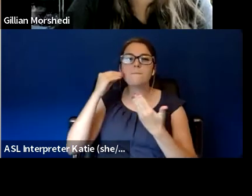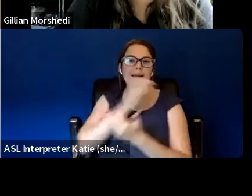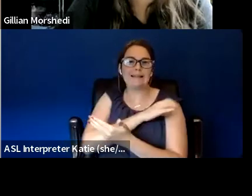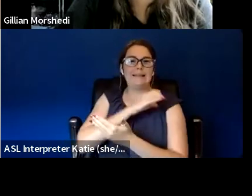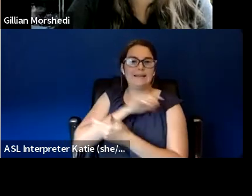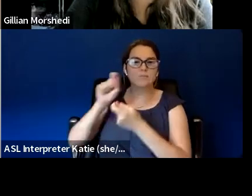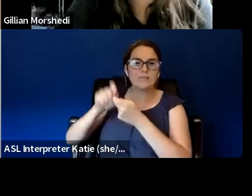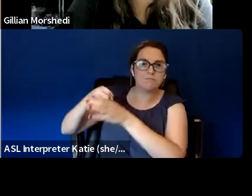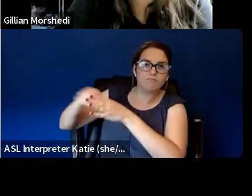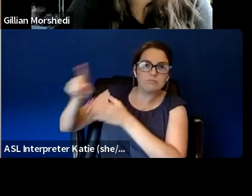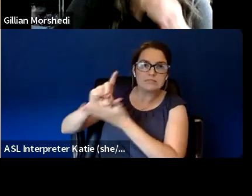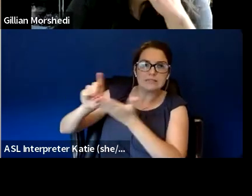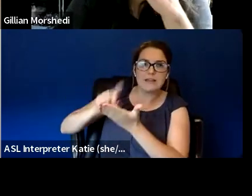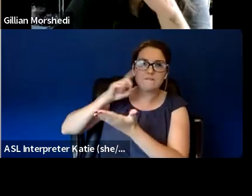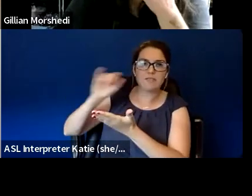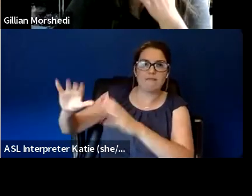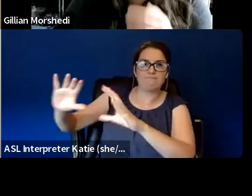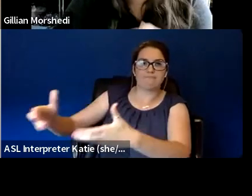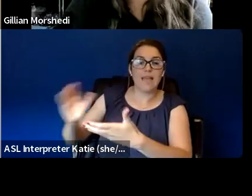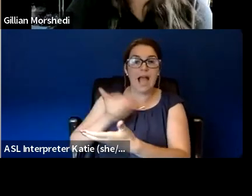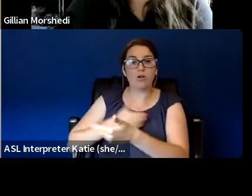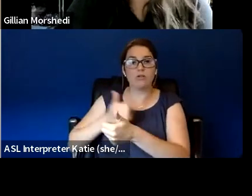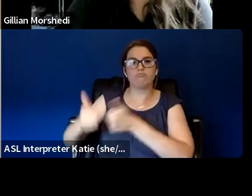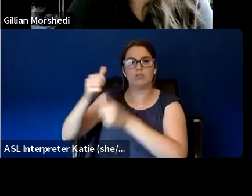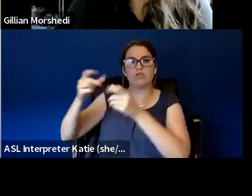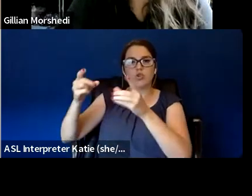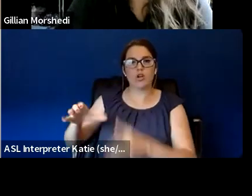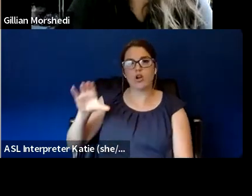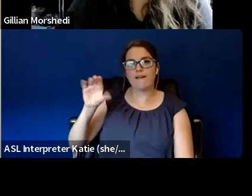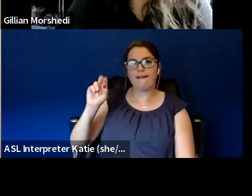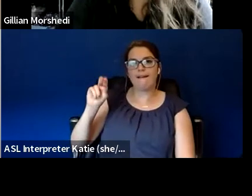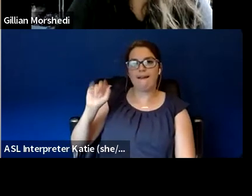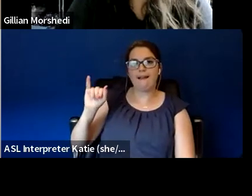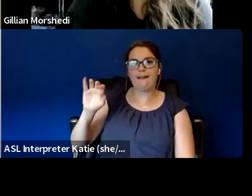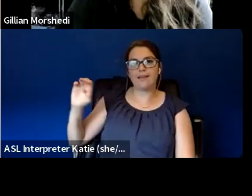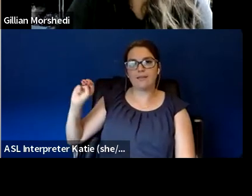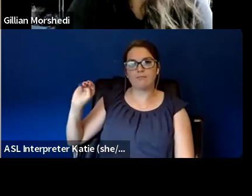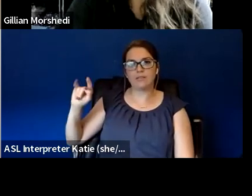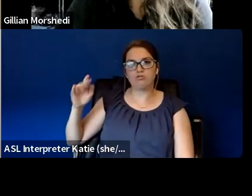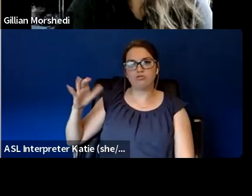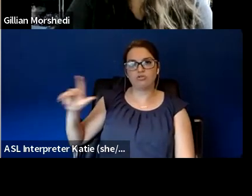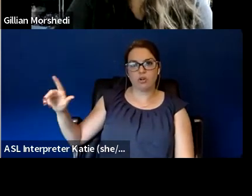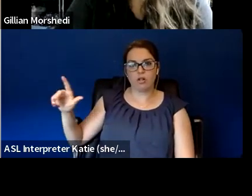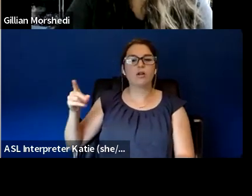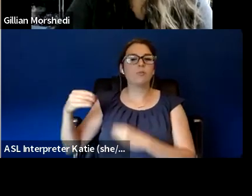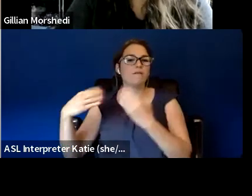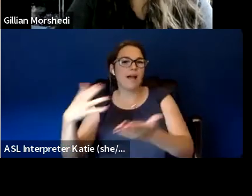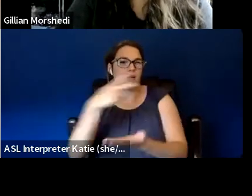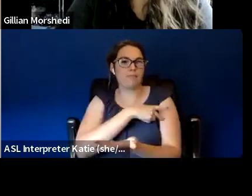our executive director, Connie Mitchell, because of the need to provide patient-centered care and to meet them where they're at,